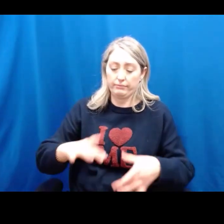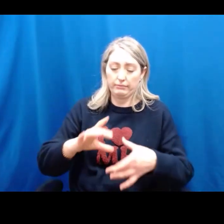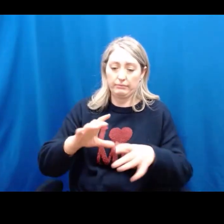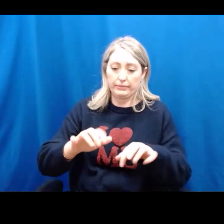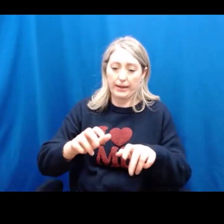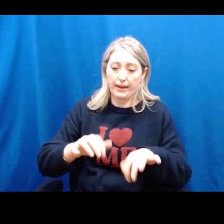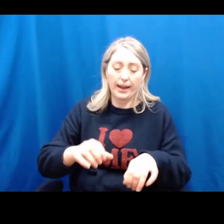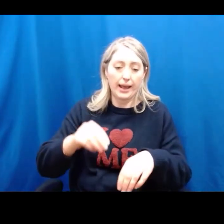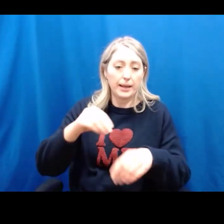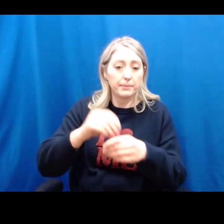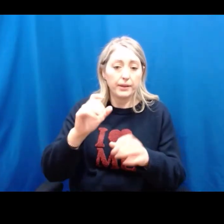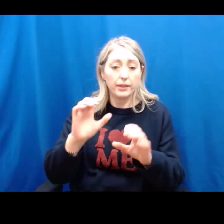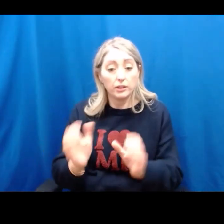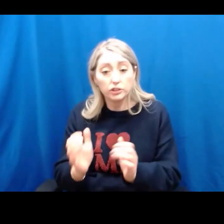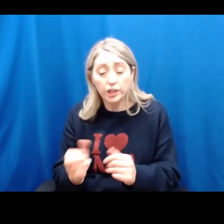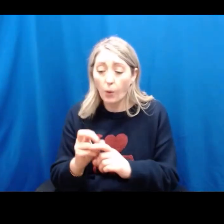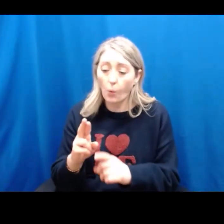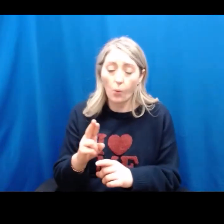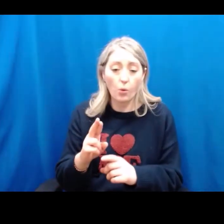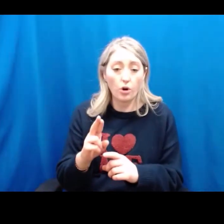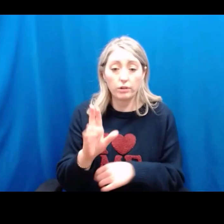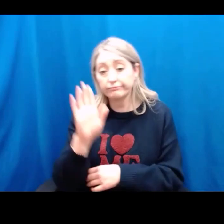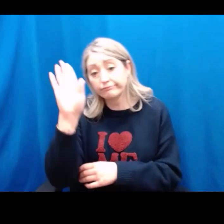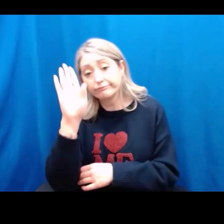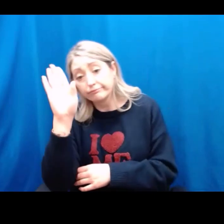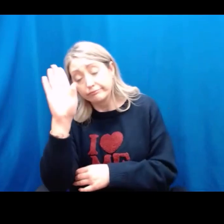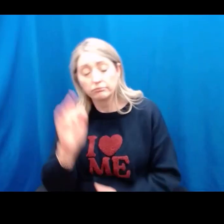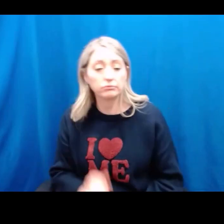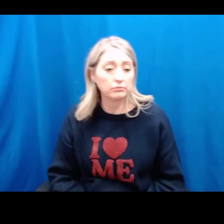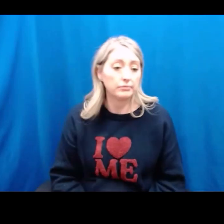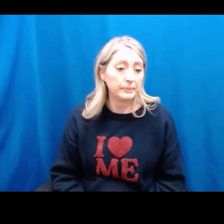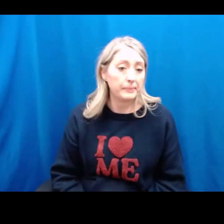off mute. Raise your hand. So if anyone does feel free to speak up.